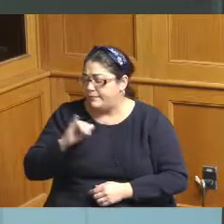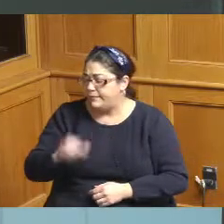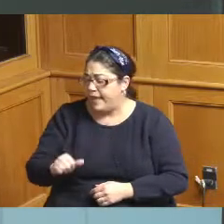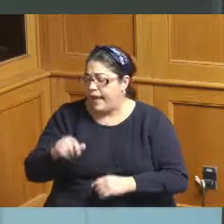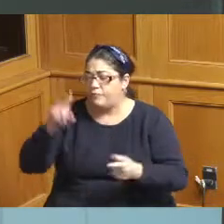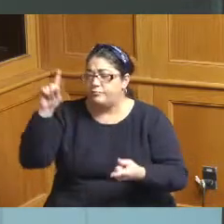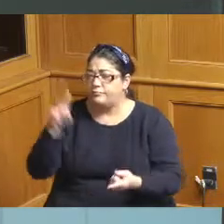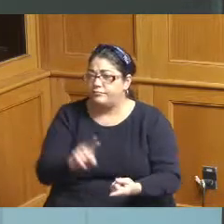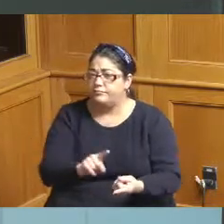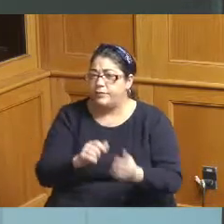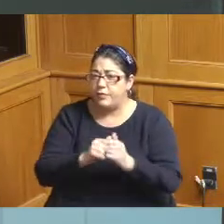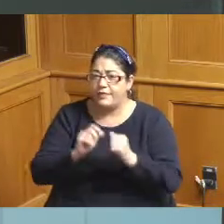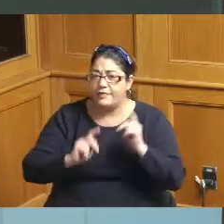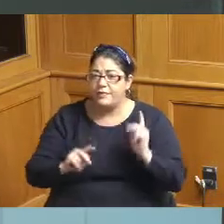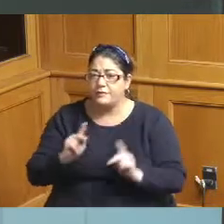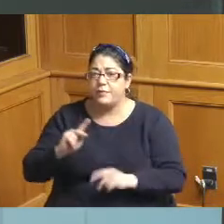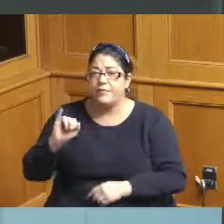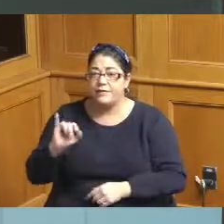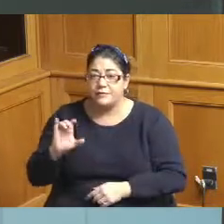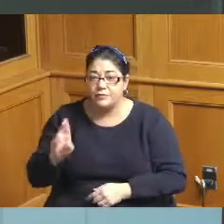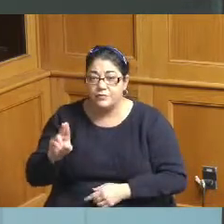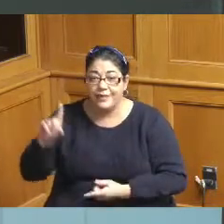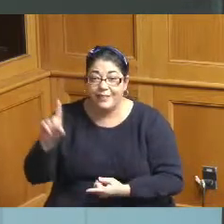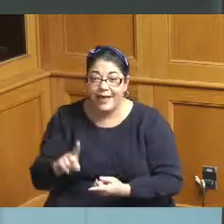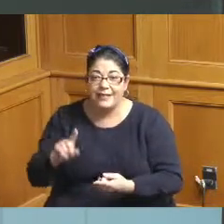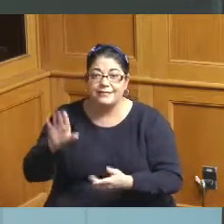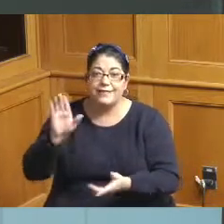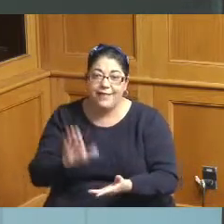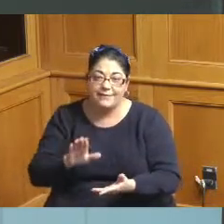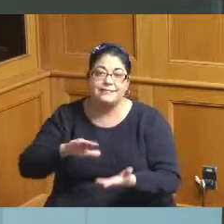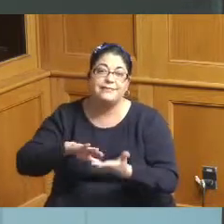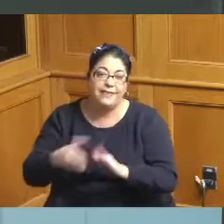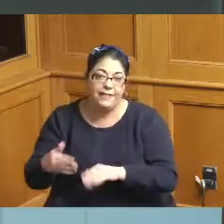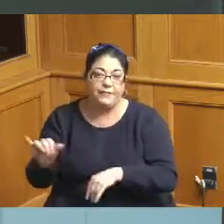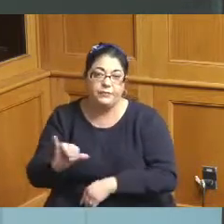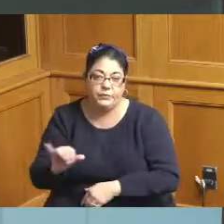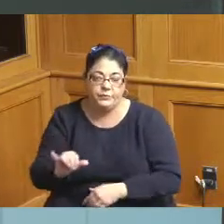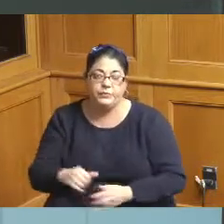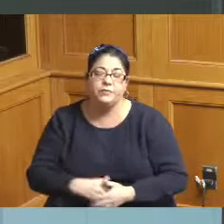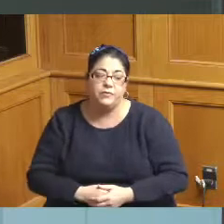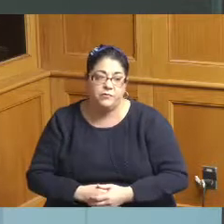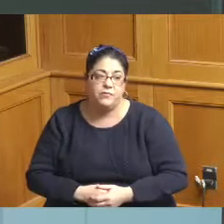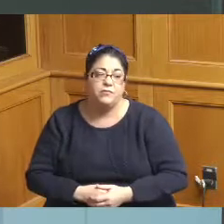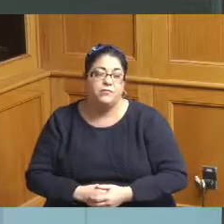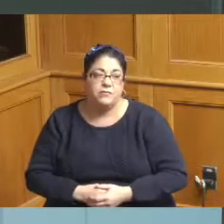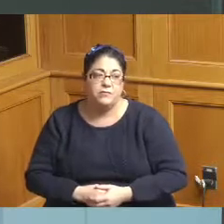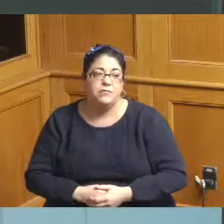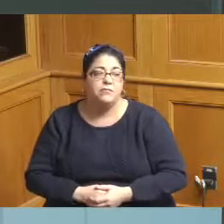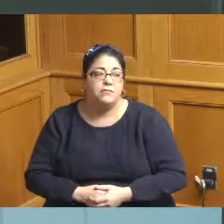within the ICU declines we see less death as a result of Covid 19 which obviously is a great news